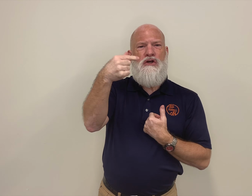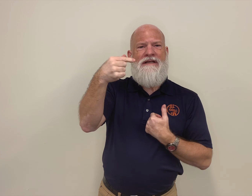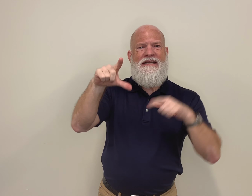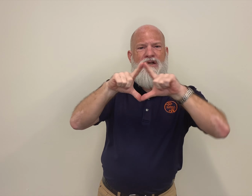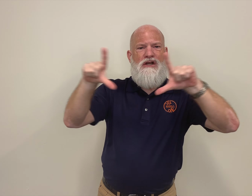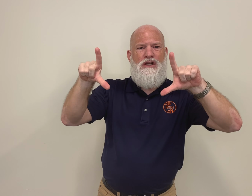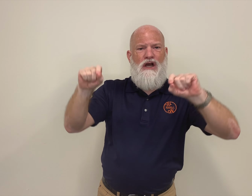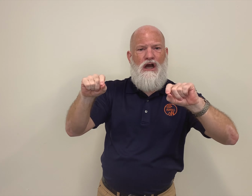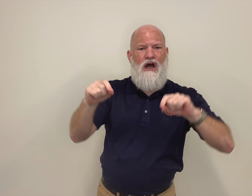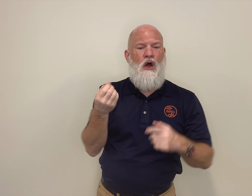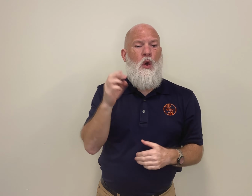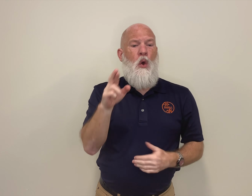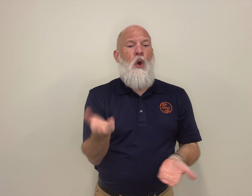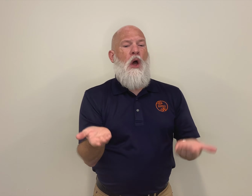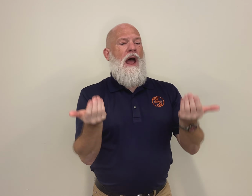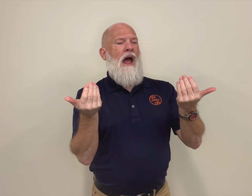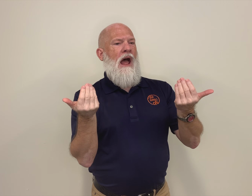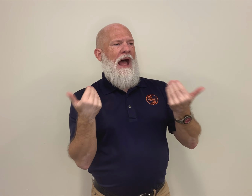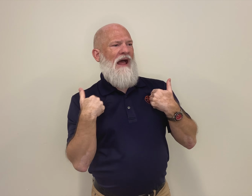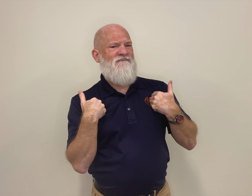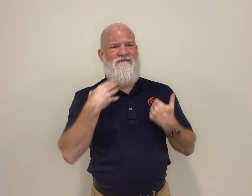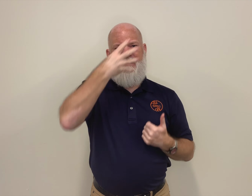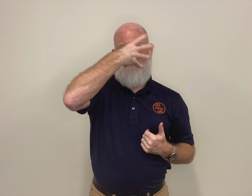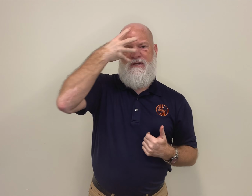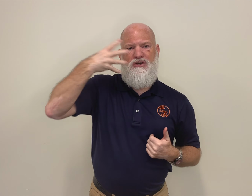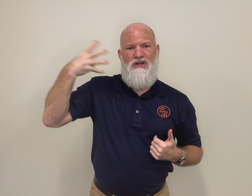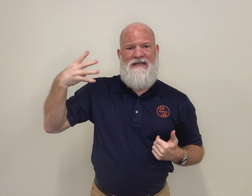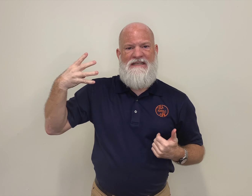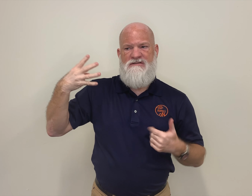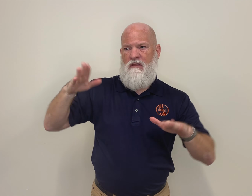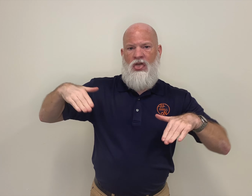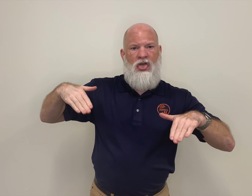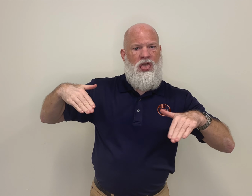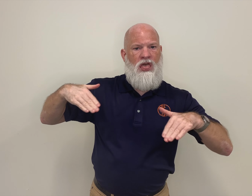Or you're a naturalized citizen who immigrated to the United States.